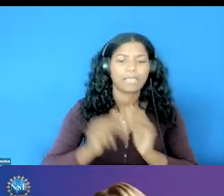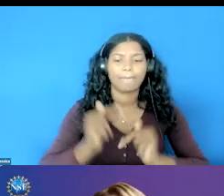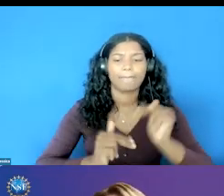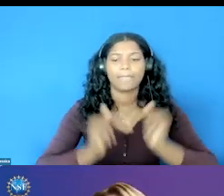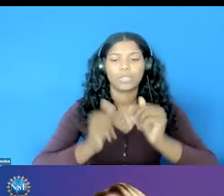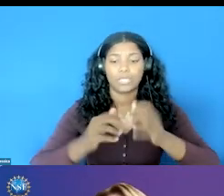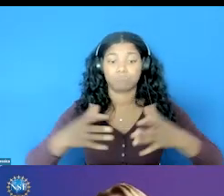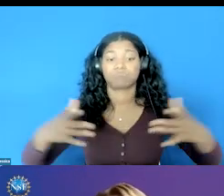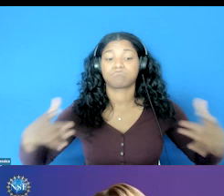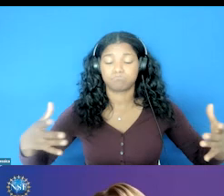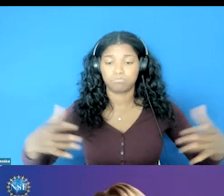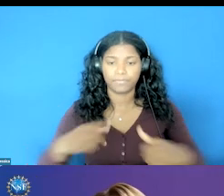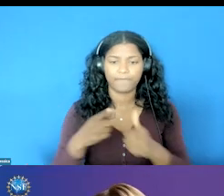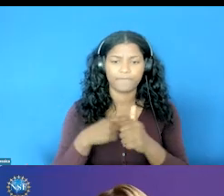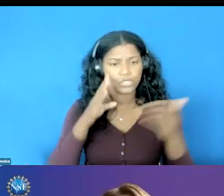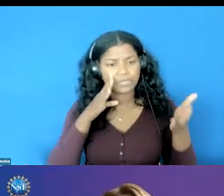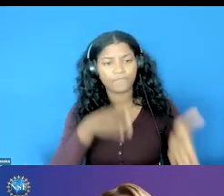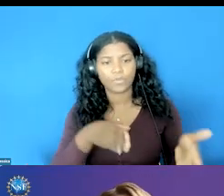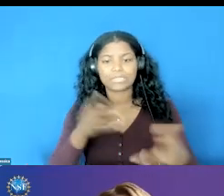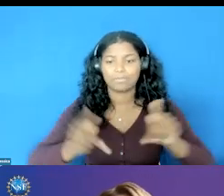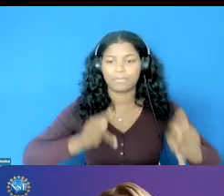First with a focus on people. Next slide.